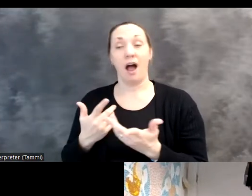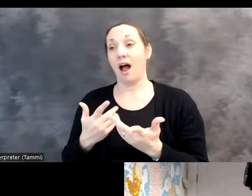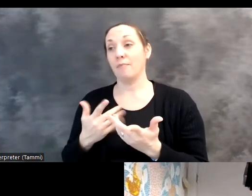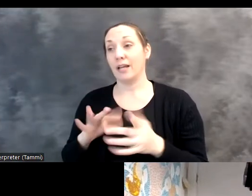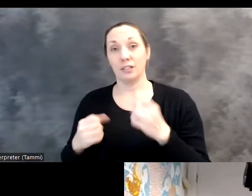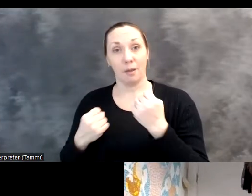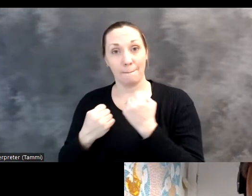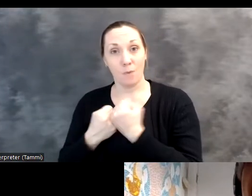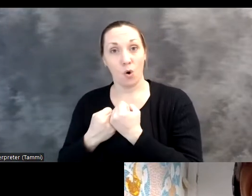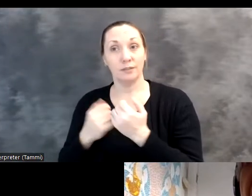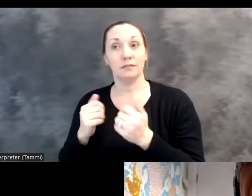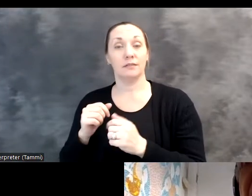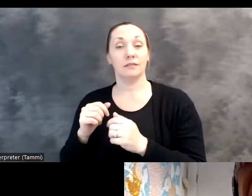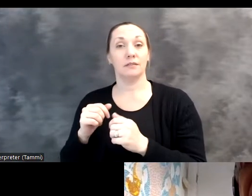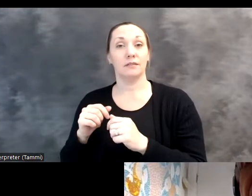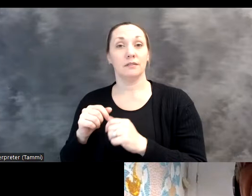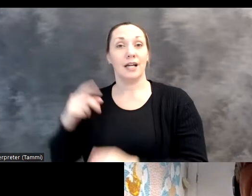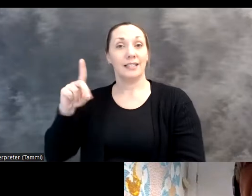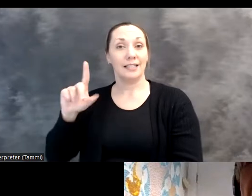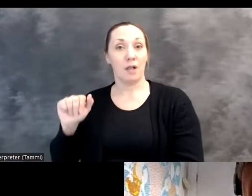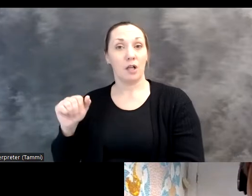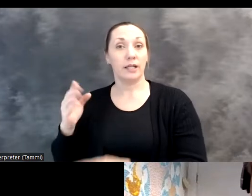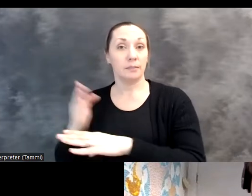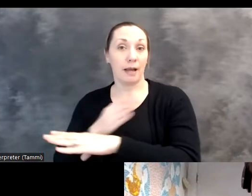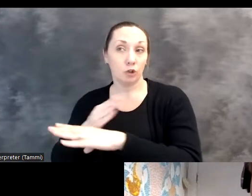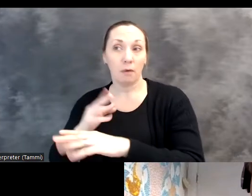transformation at Leonard Cheshire